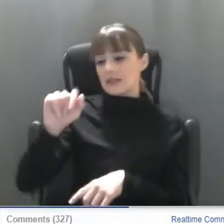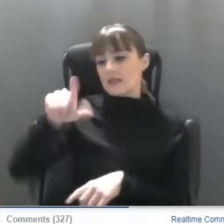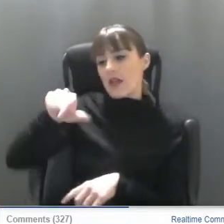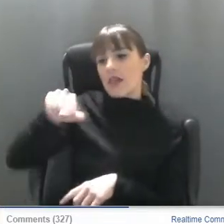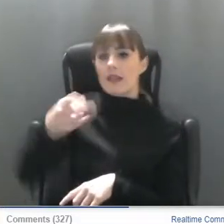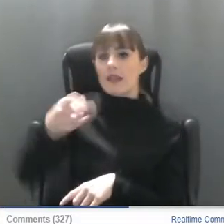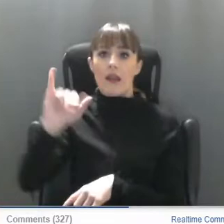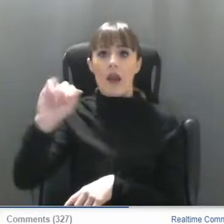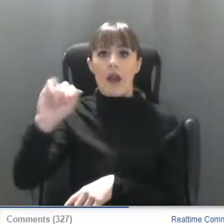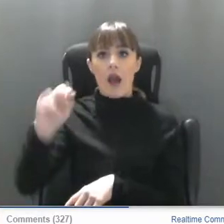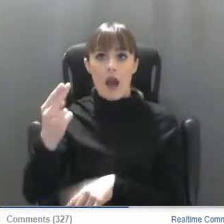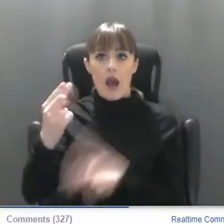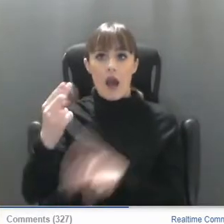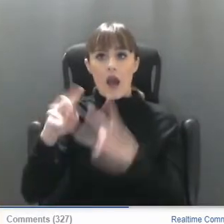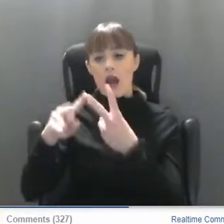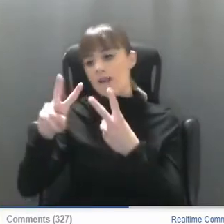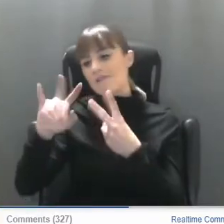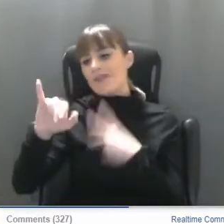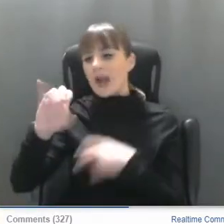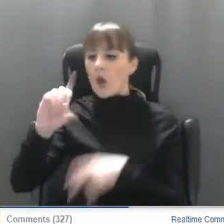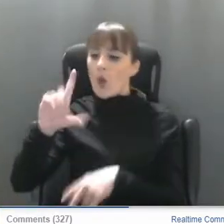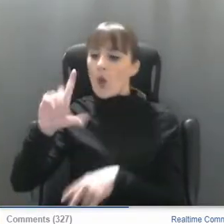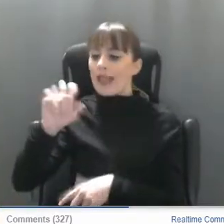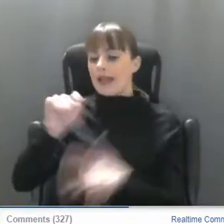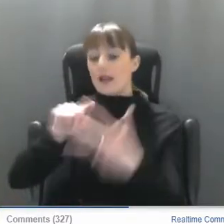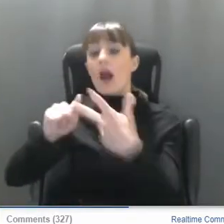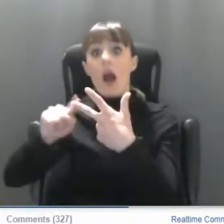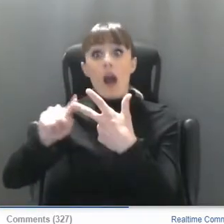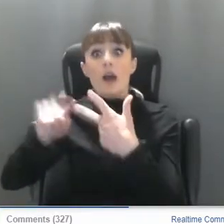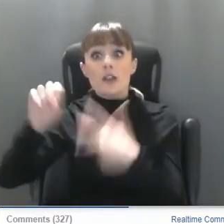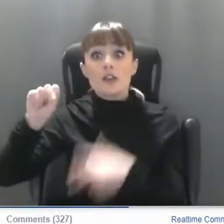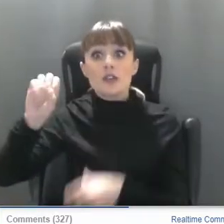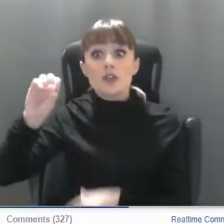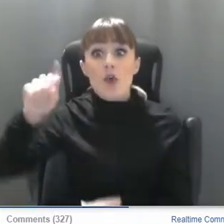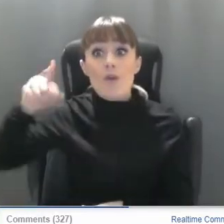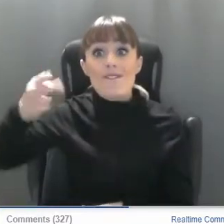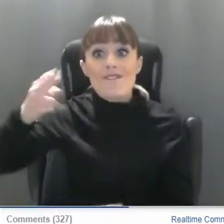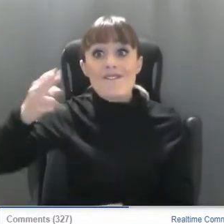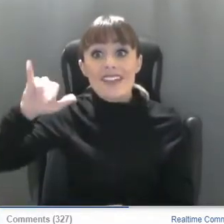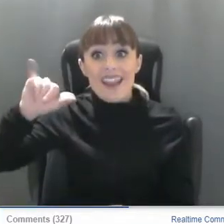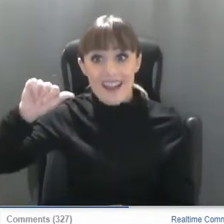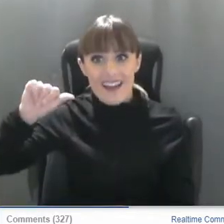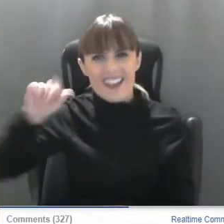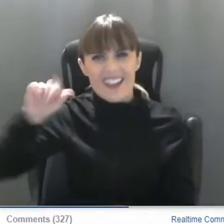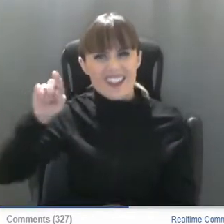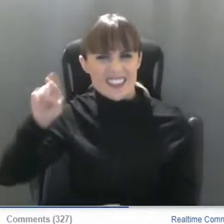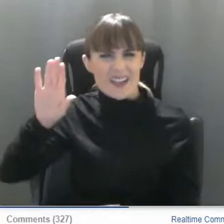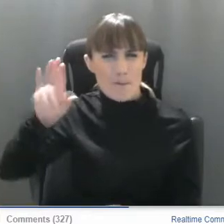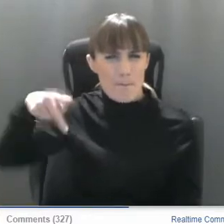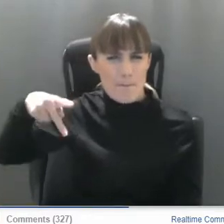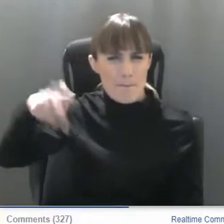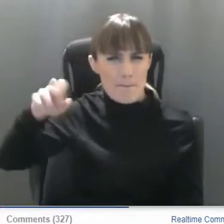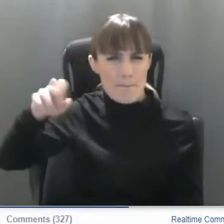Sophia. Sophie is the mama of Pepper. Okay, here's more dots. Let's look for